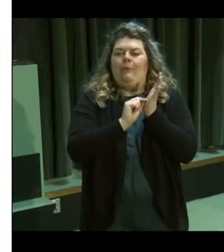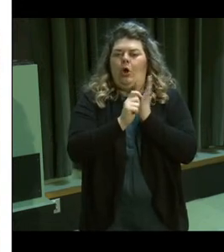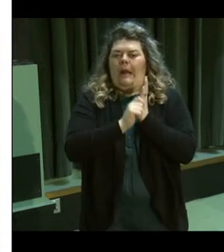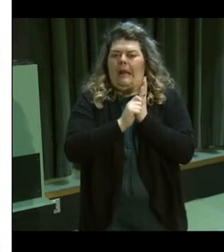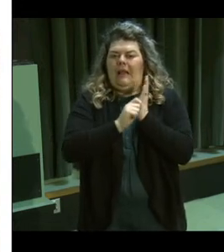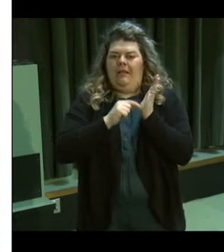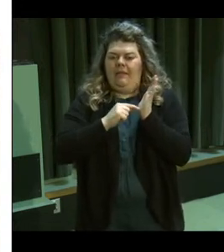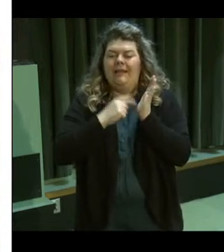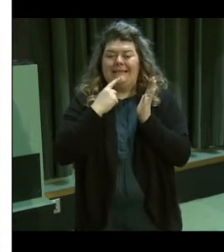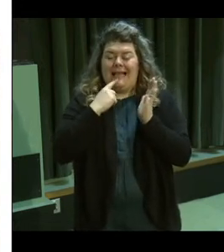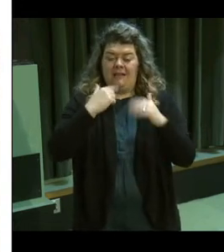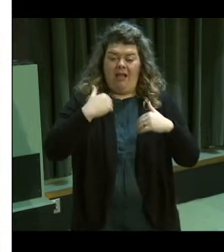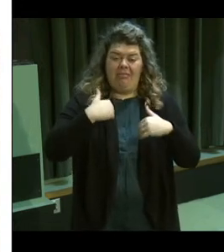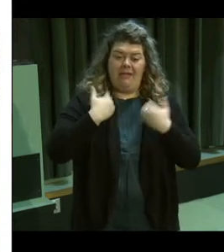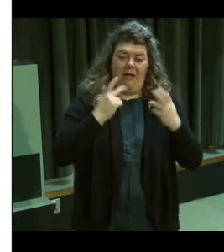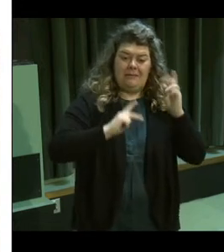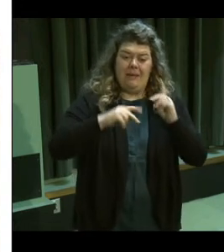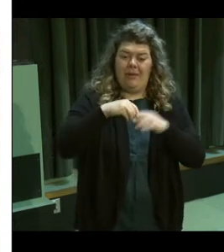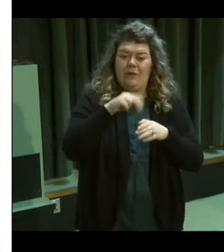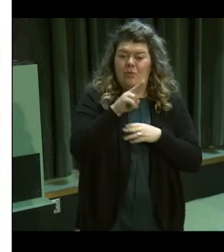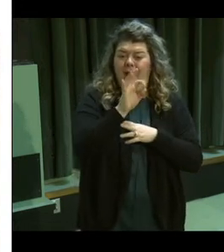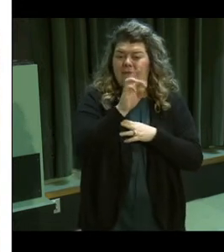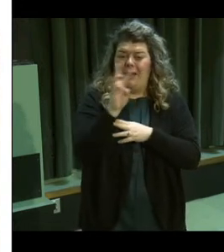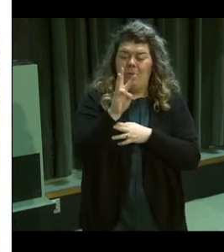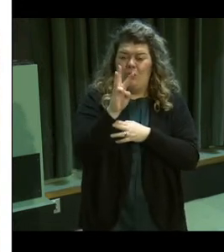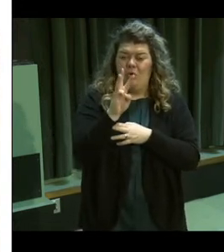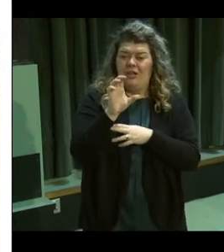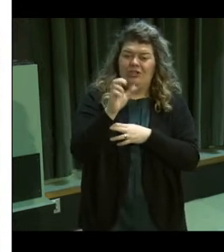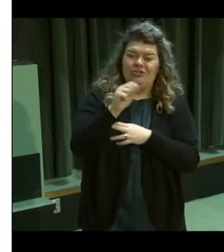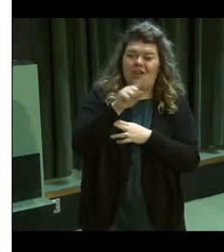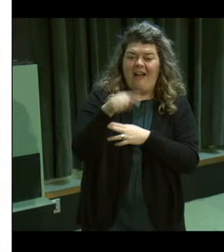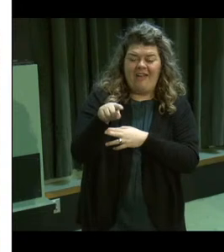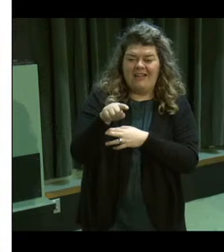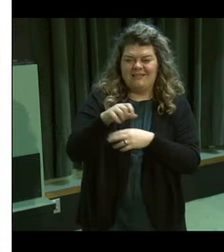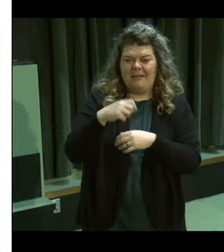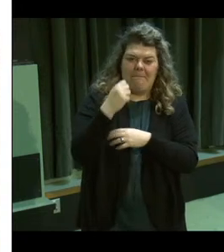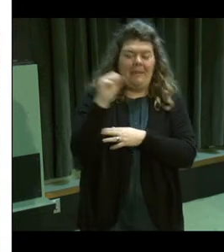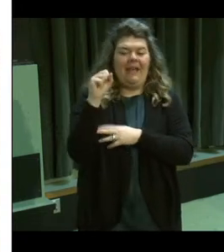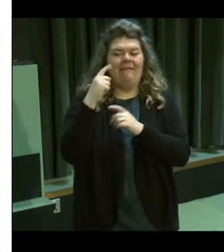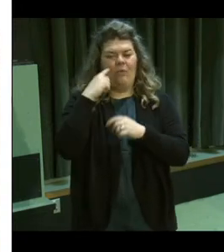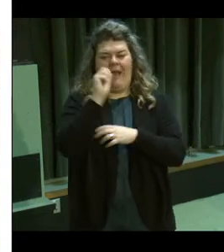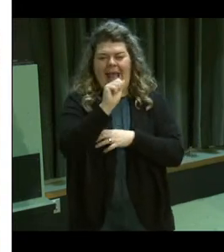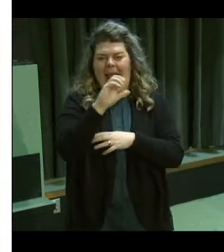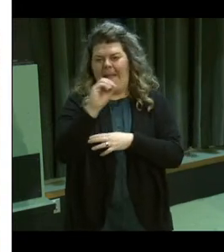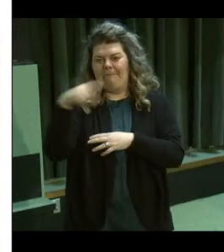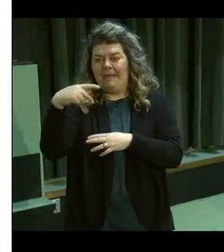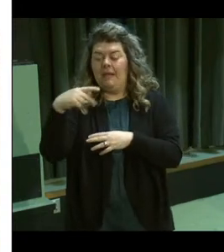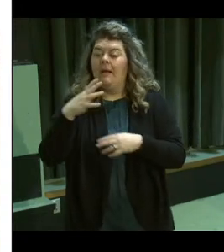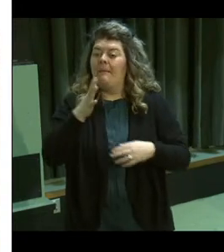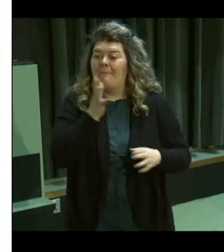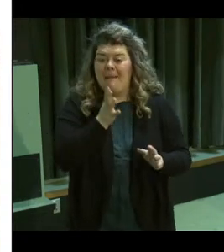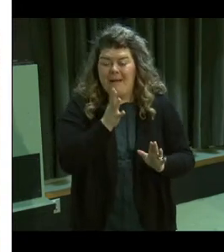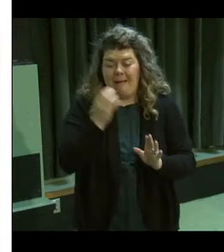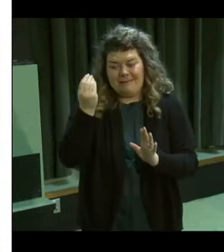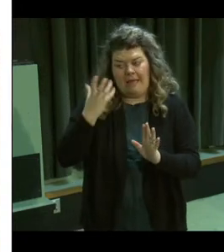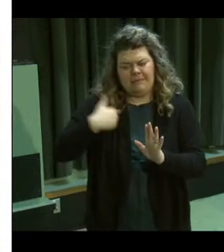says even the youngest in the